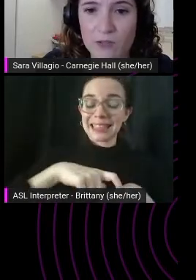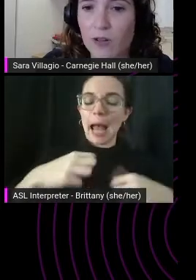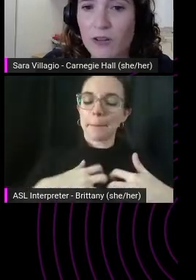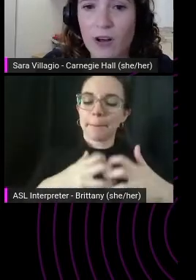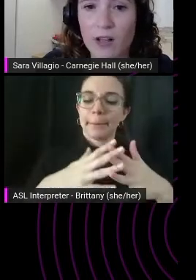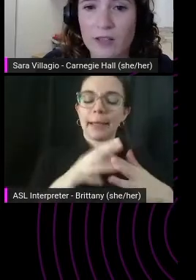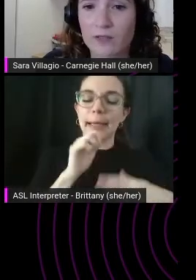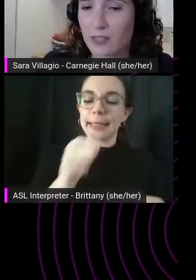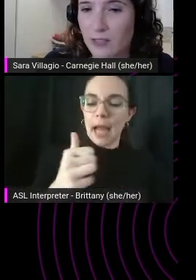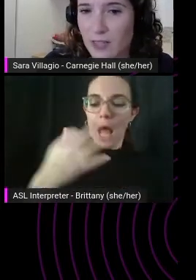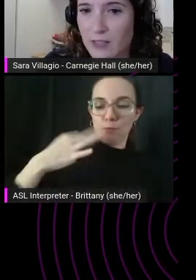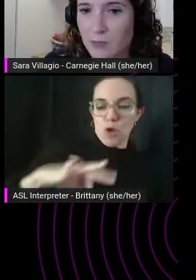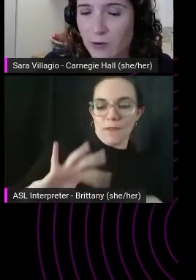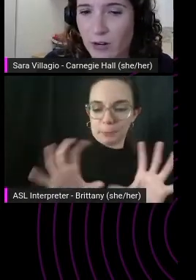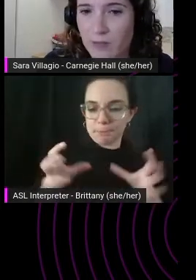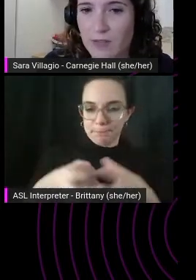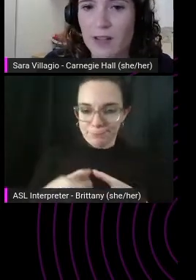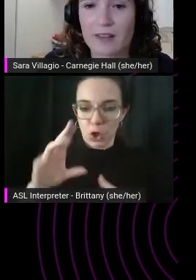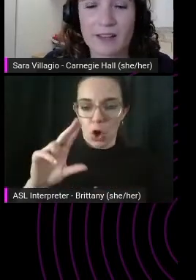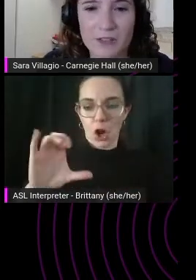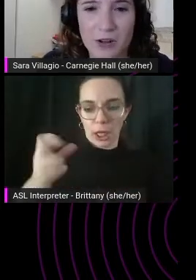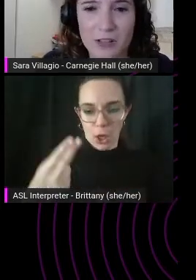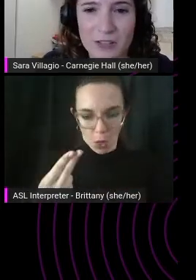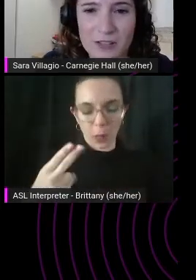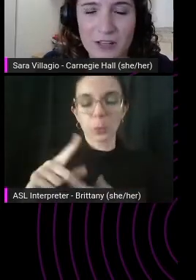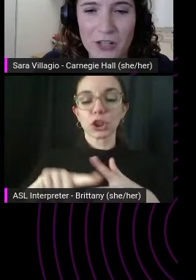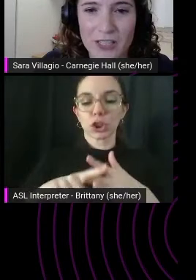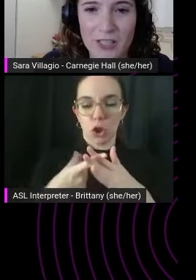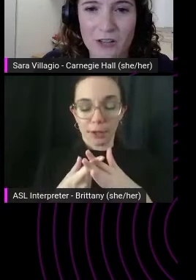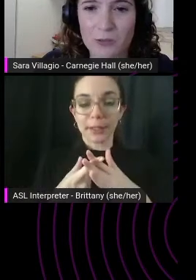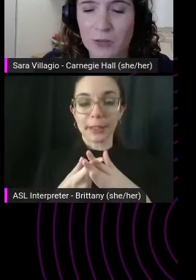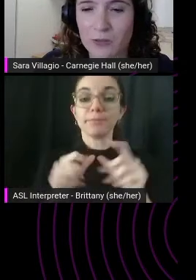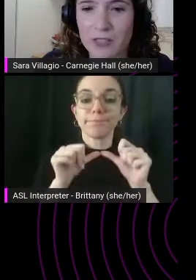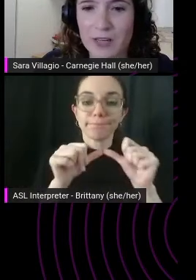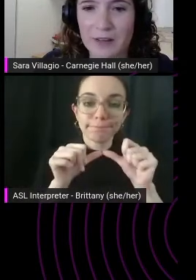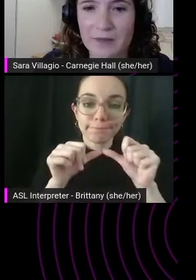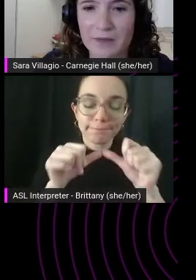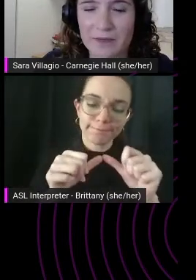to run the hall and facilitate its programs. And that's who all of us at Carnegie Hall work for today.